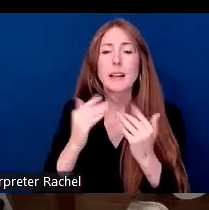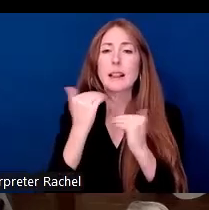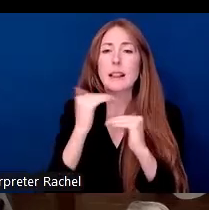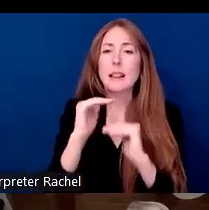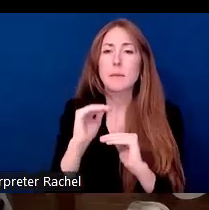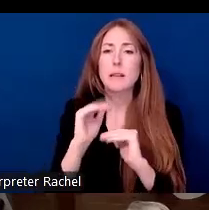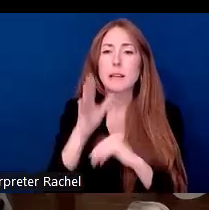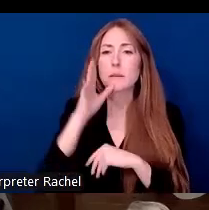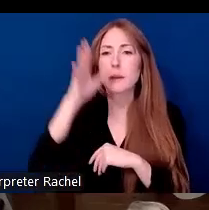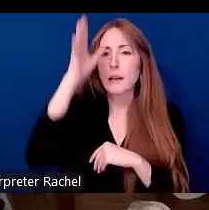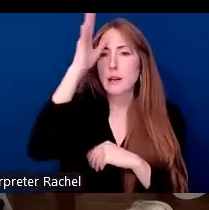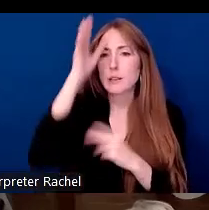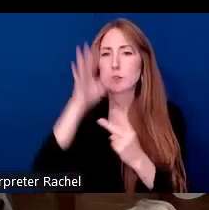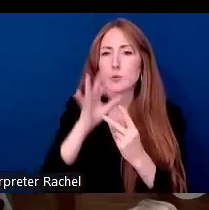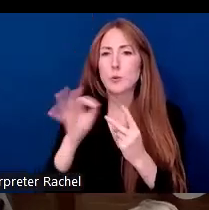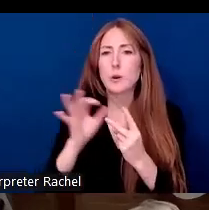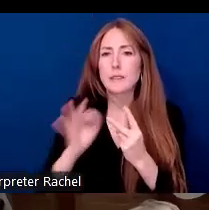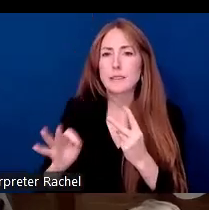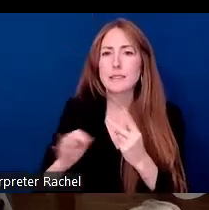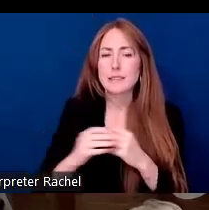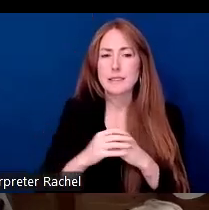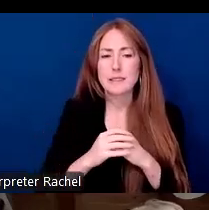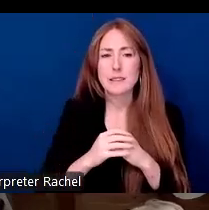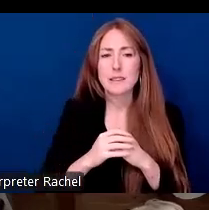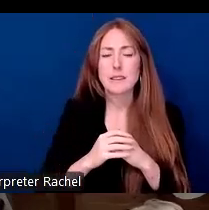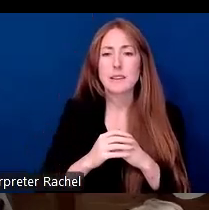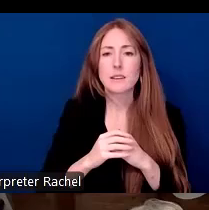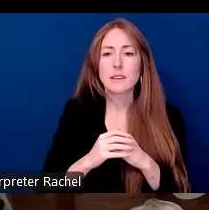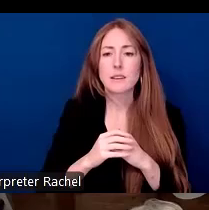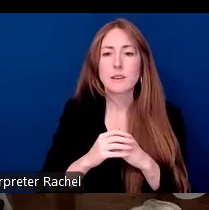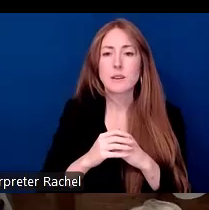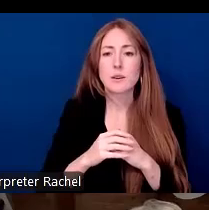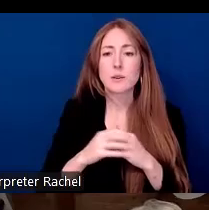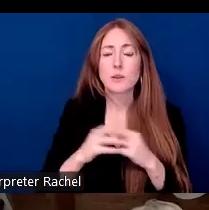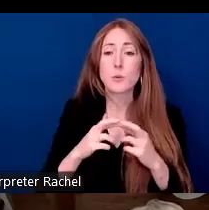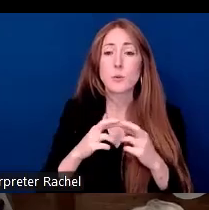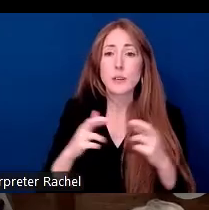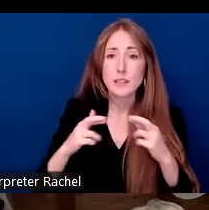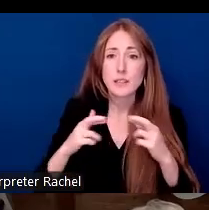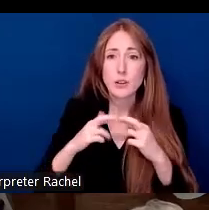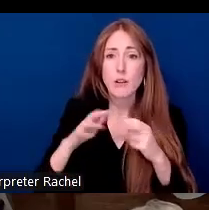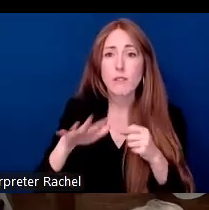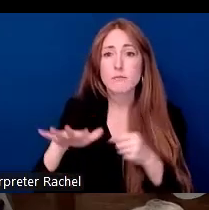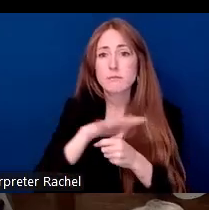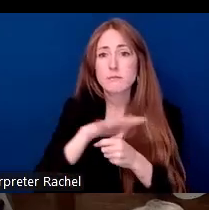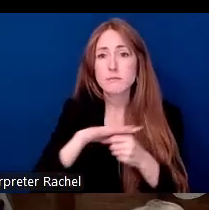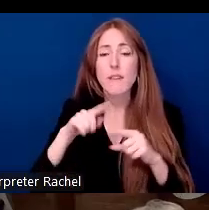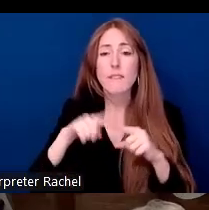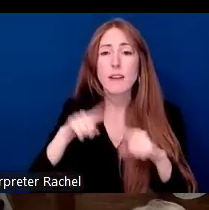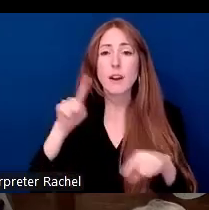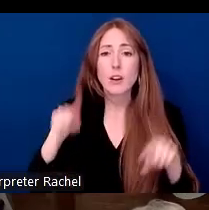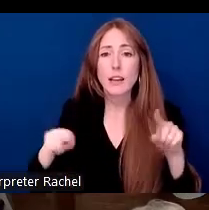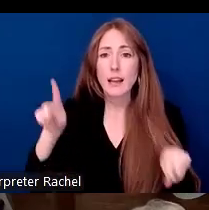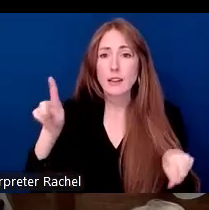were offered, creating regional and provincial variations in how parents are expected to fit into